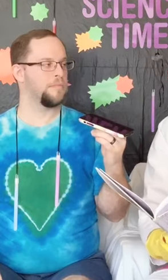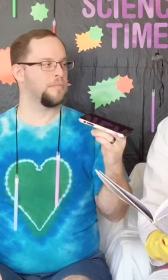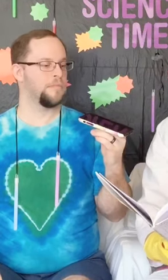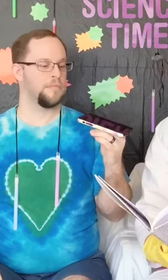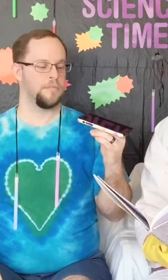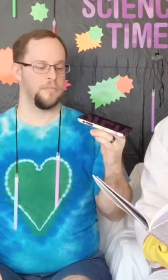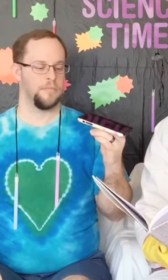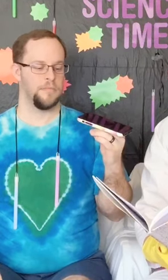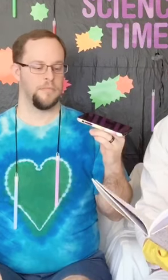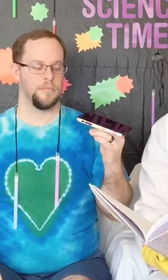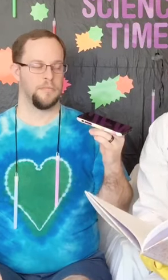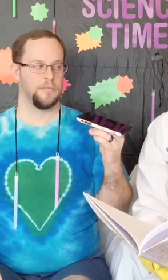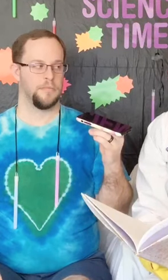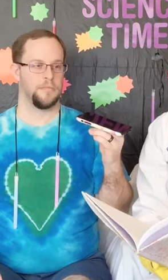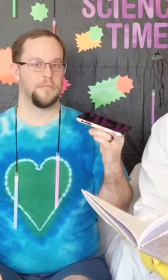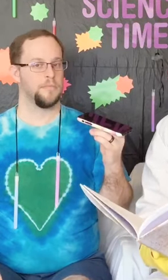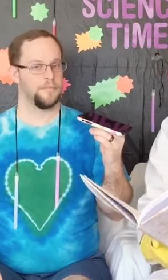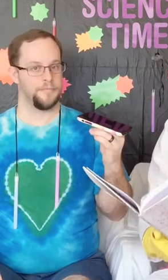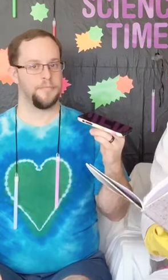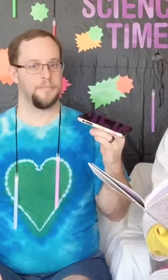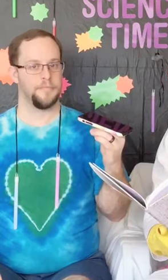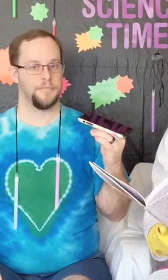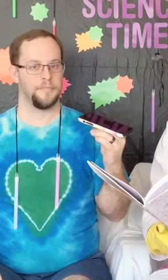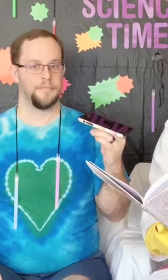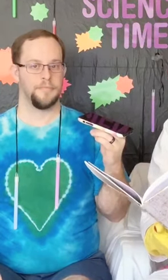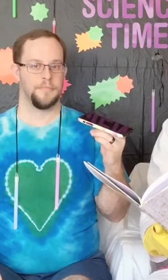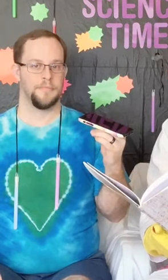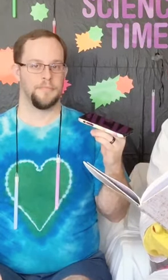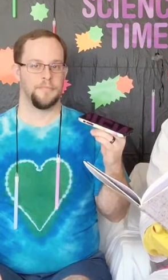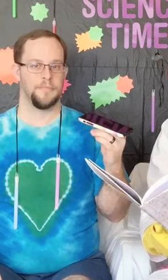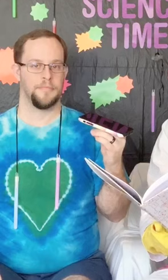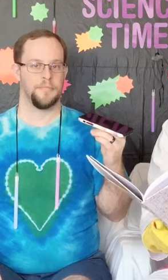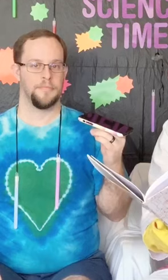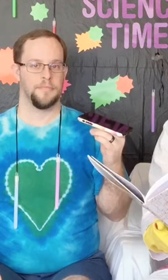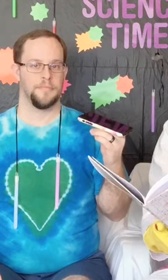and stew, and the cat. And how her experiments made